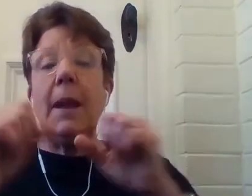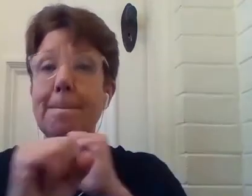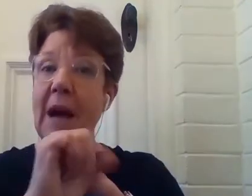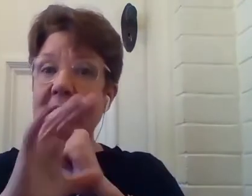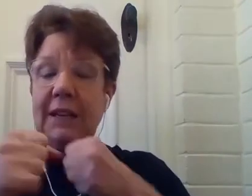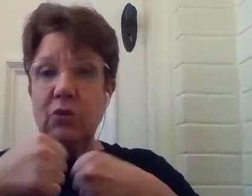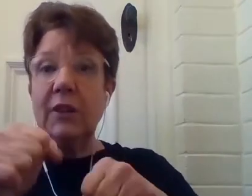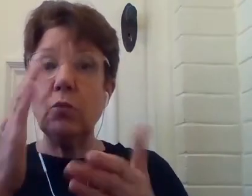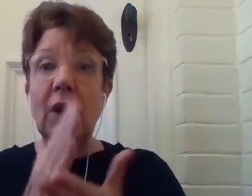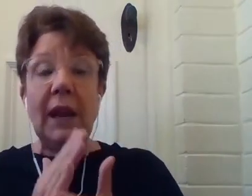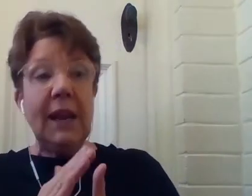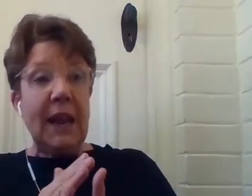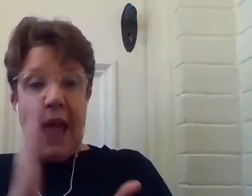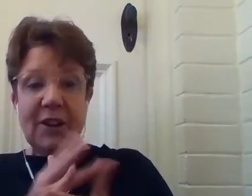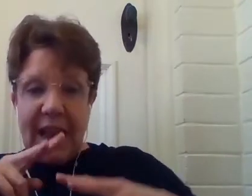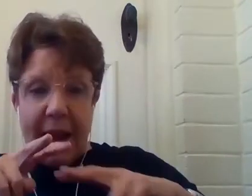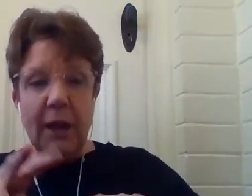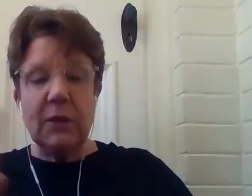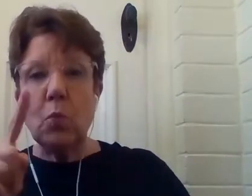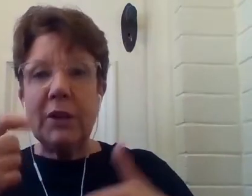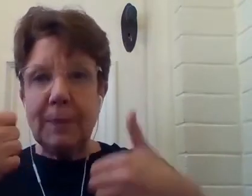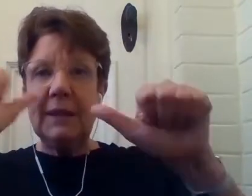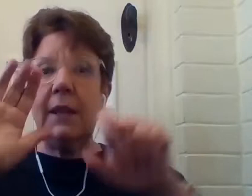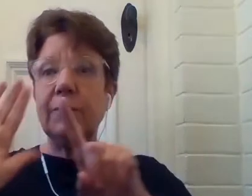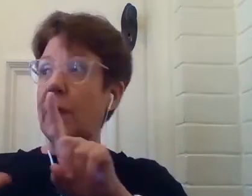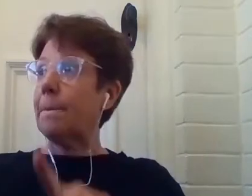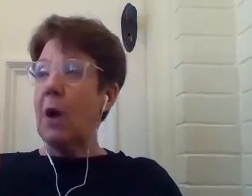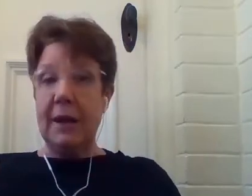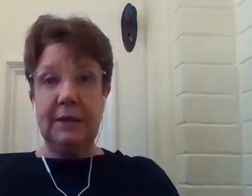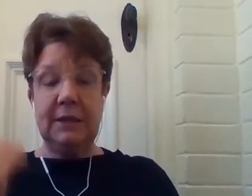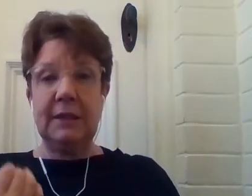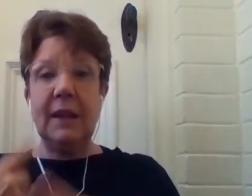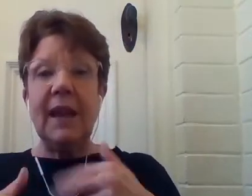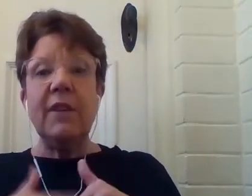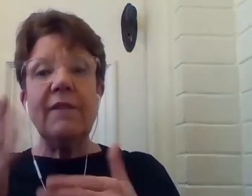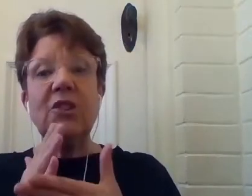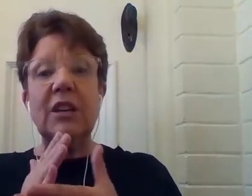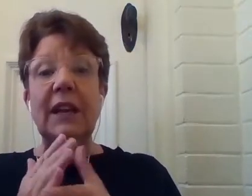what's worked before. If anybody has ever engaged with you in the past,